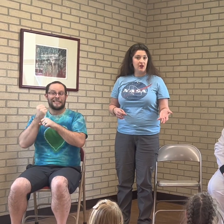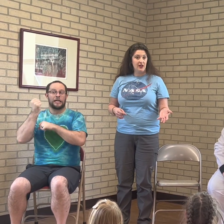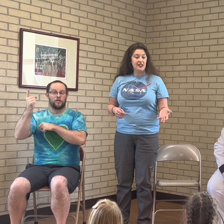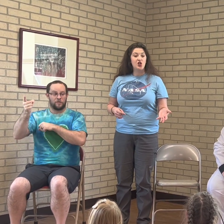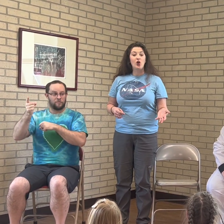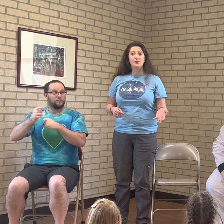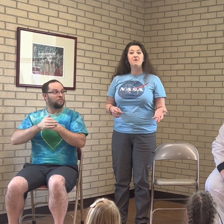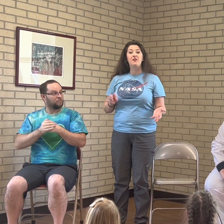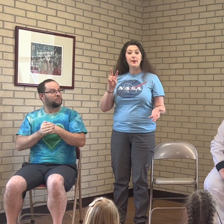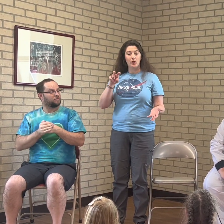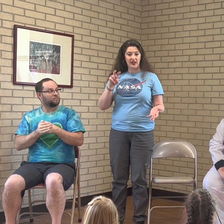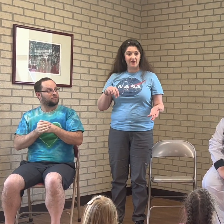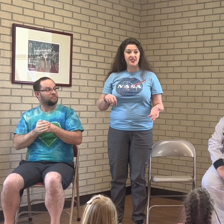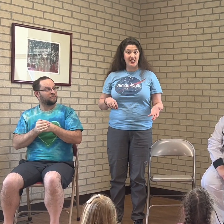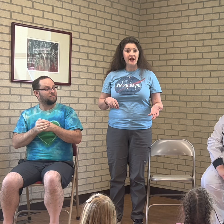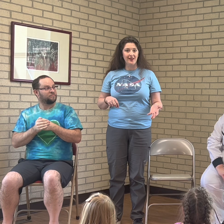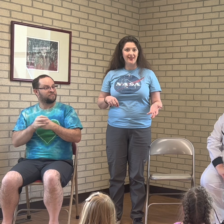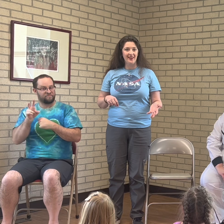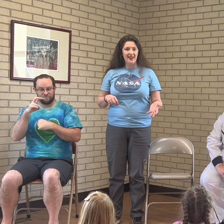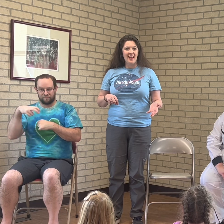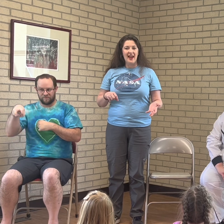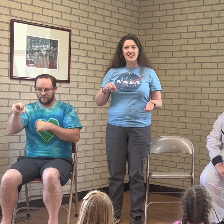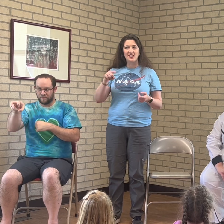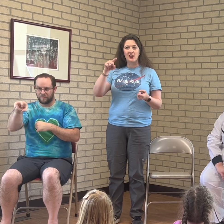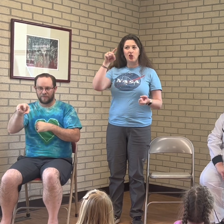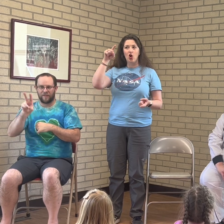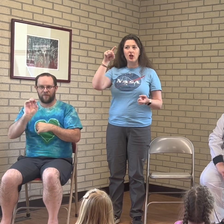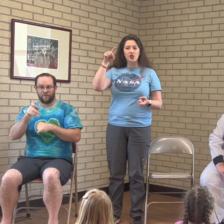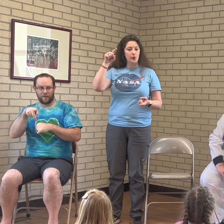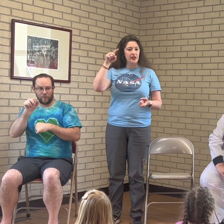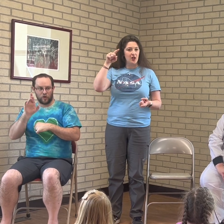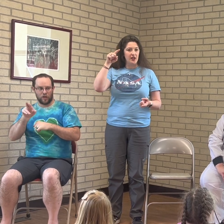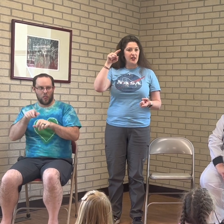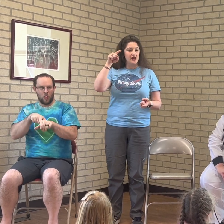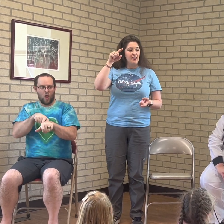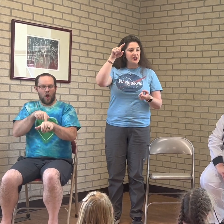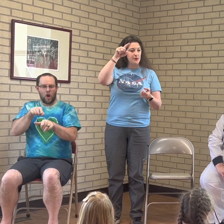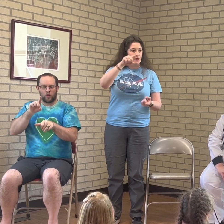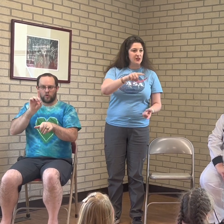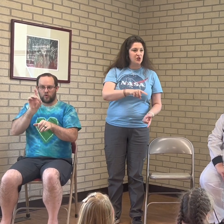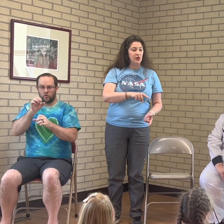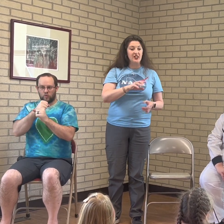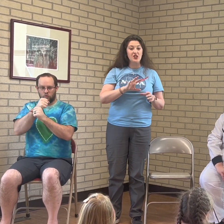It's called a Viper like a snake. And it's got a long drill on it that's gonna be able to